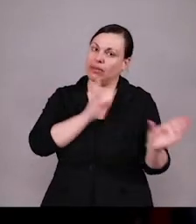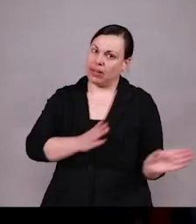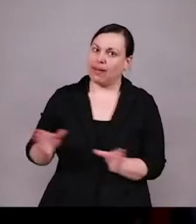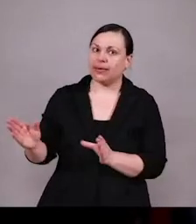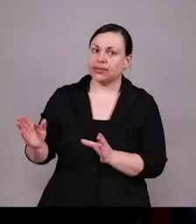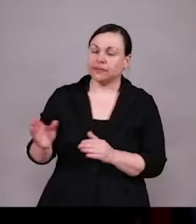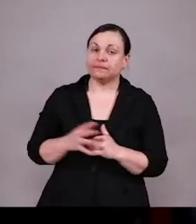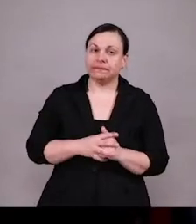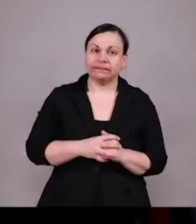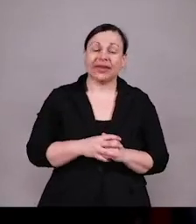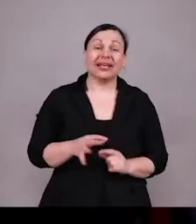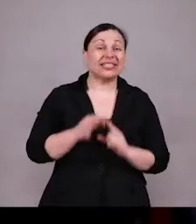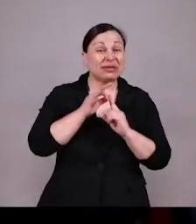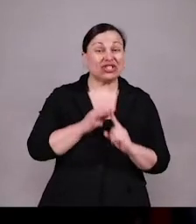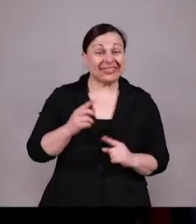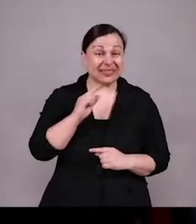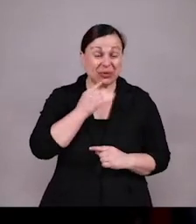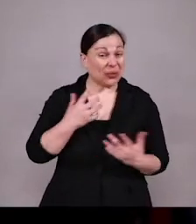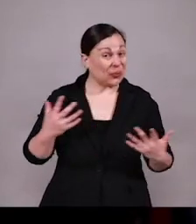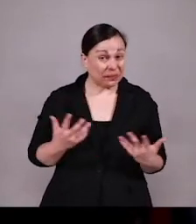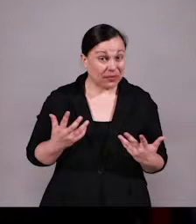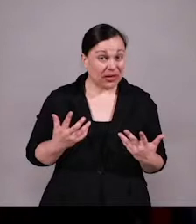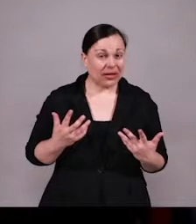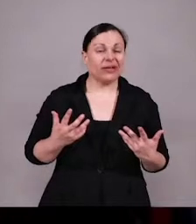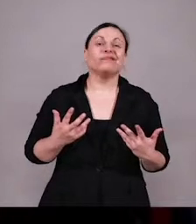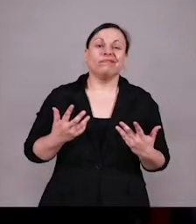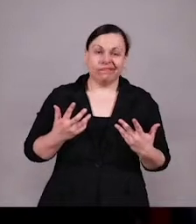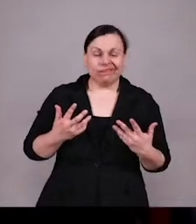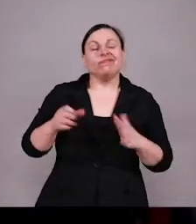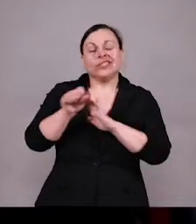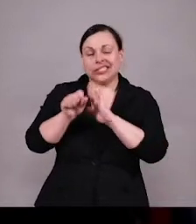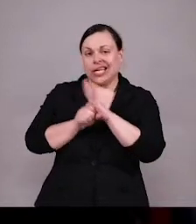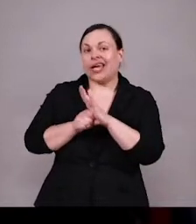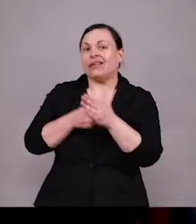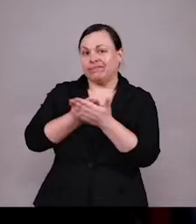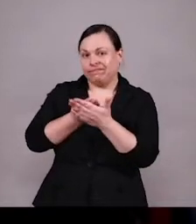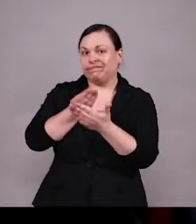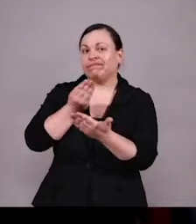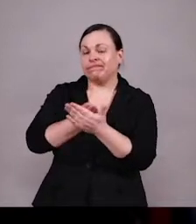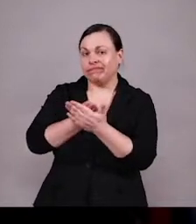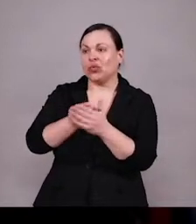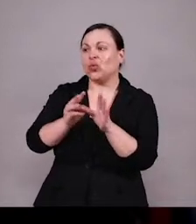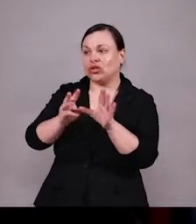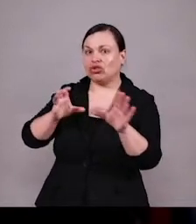Especially disappointing was the withdrawal of state funding for the much-needed four percent